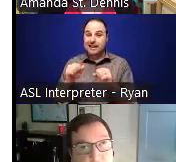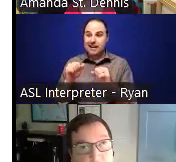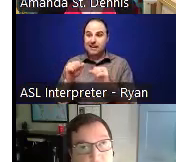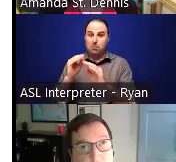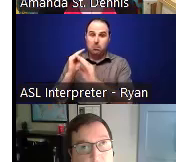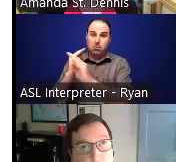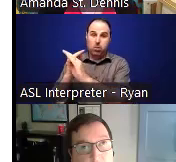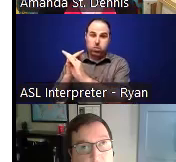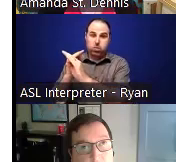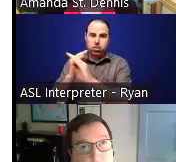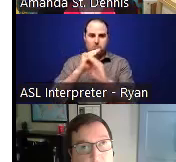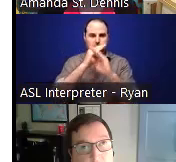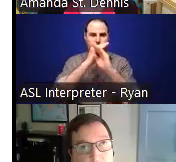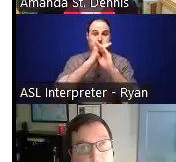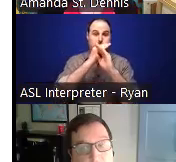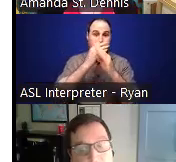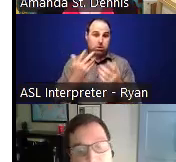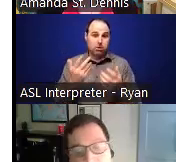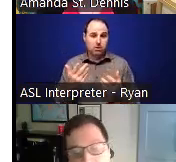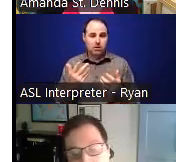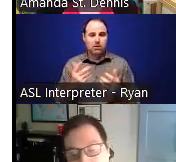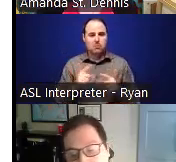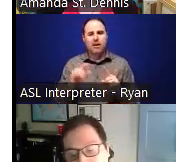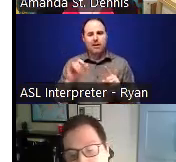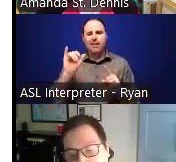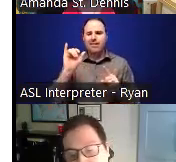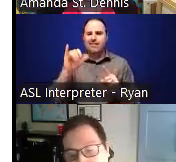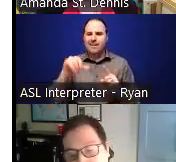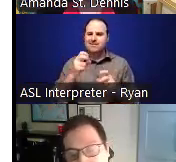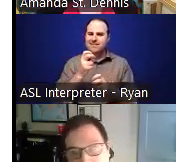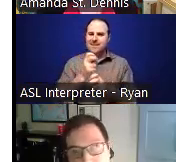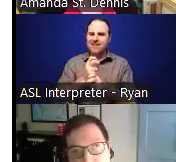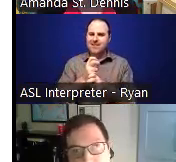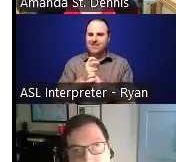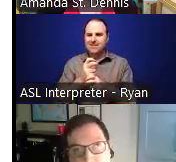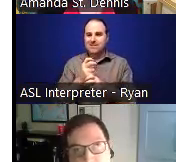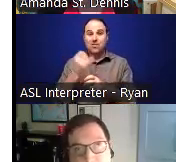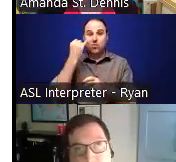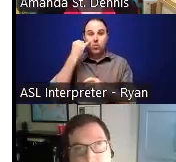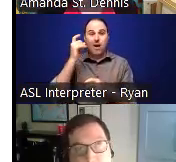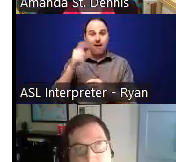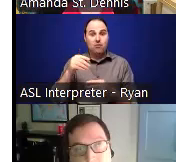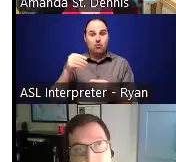but costs are also hard to navigate in terms of reimbursement. How are we getting reimbursed? When